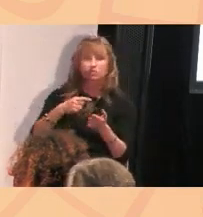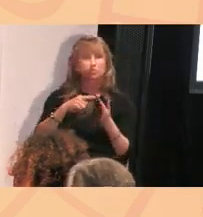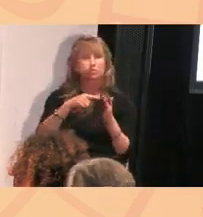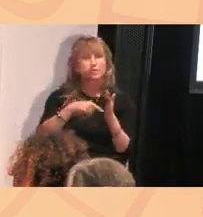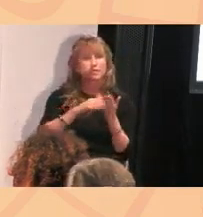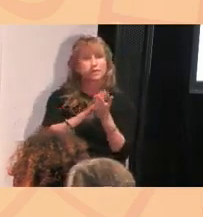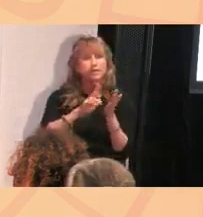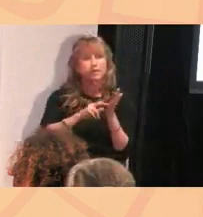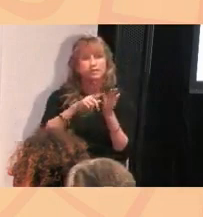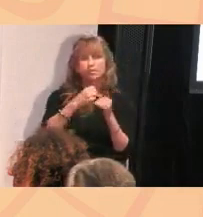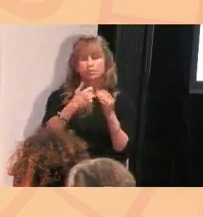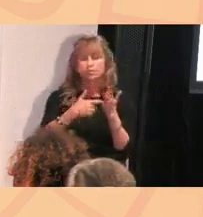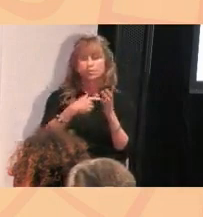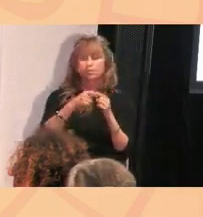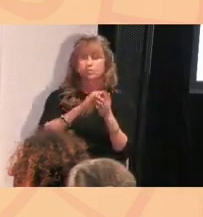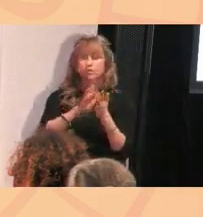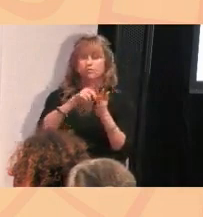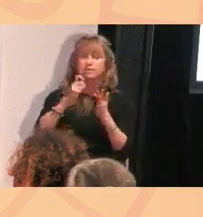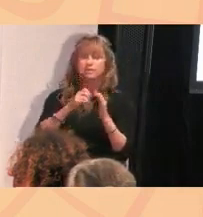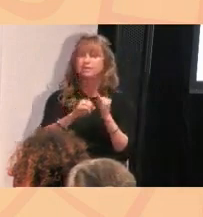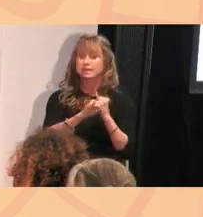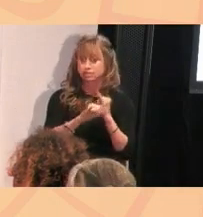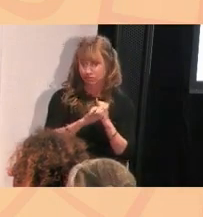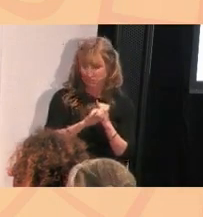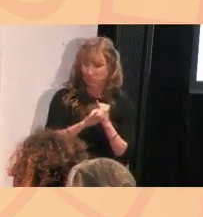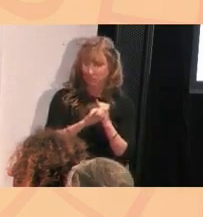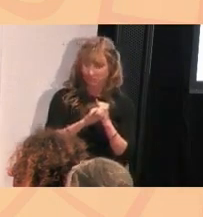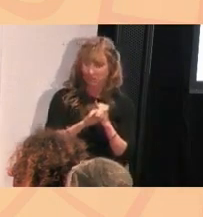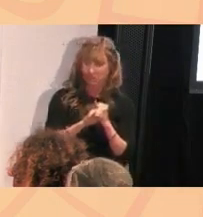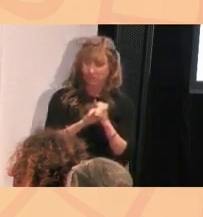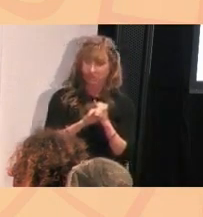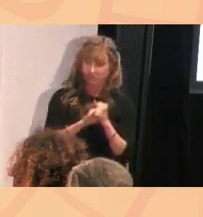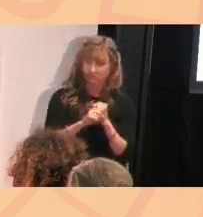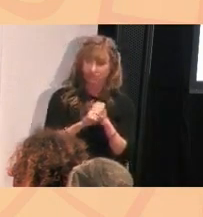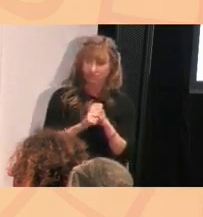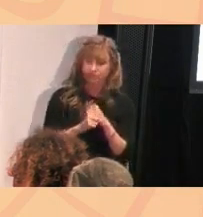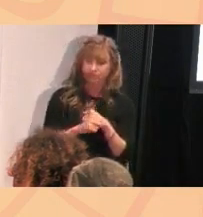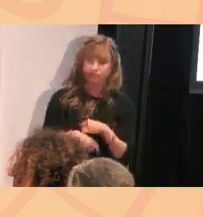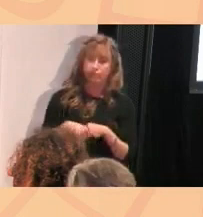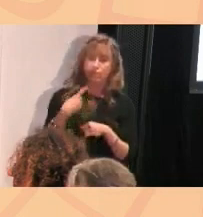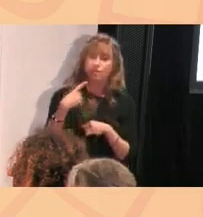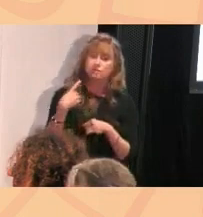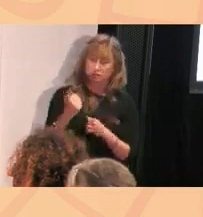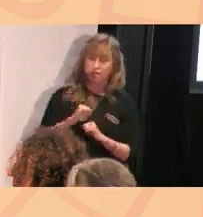And mainly, it went to what you might call ethnographic institutions.